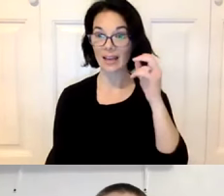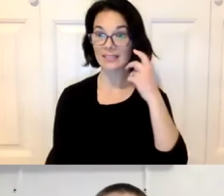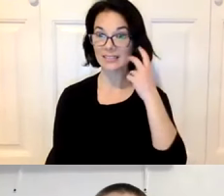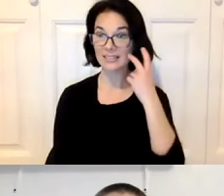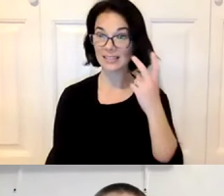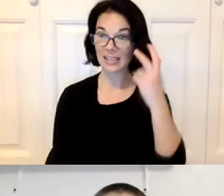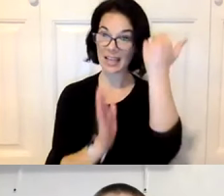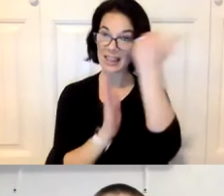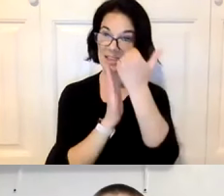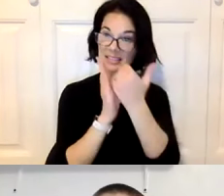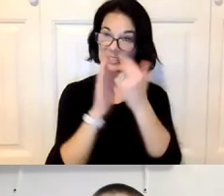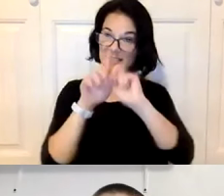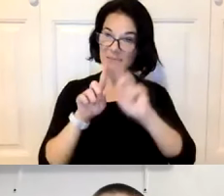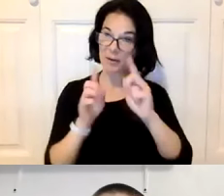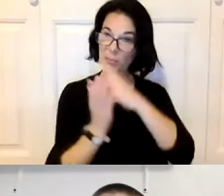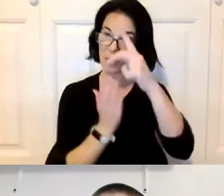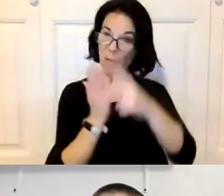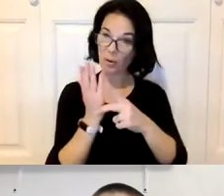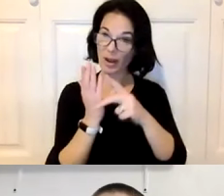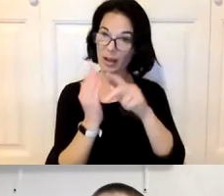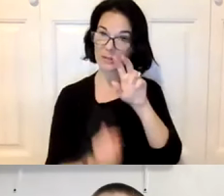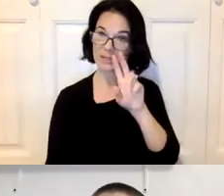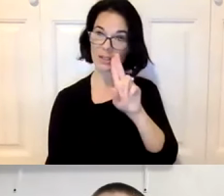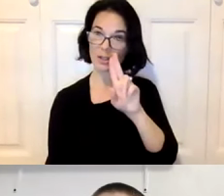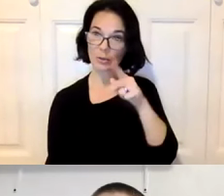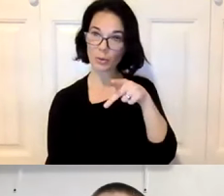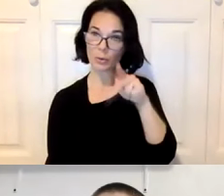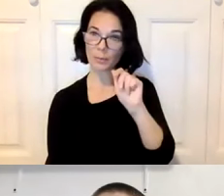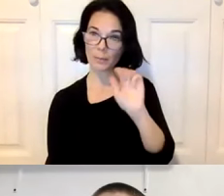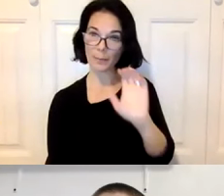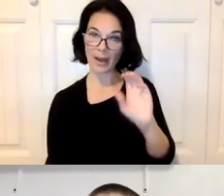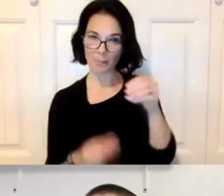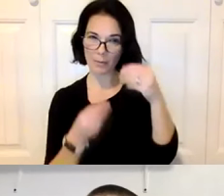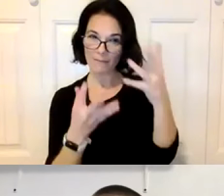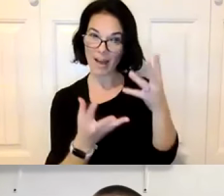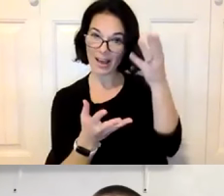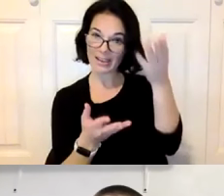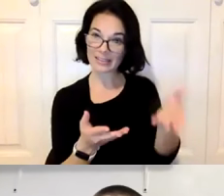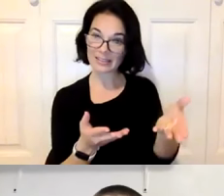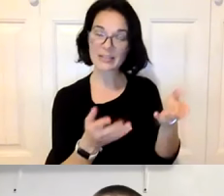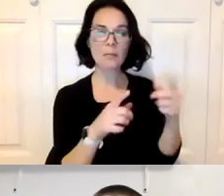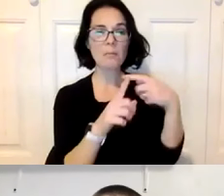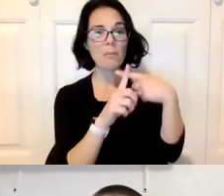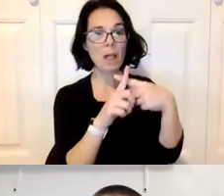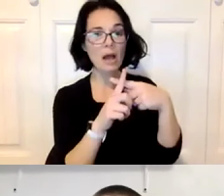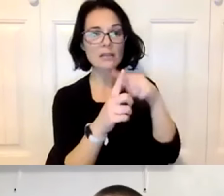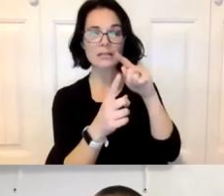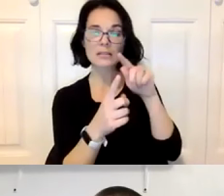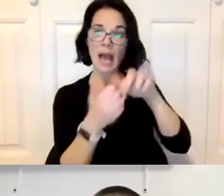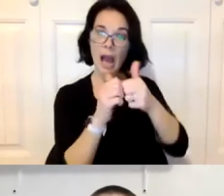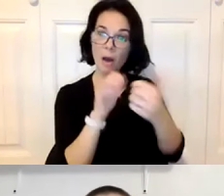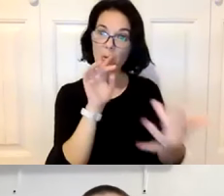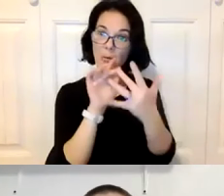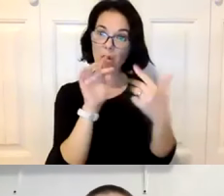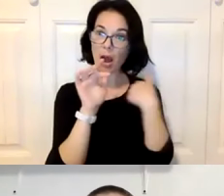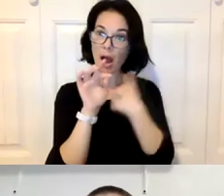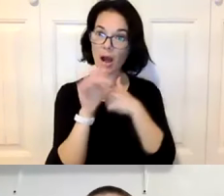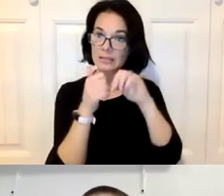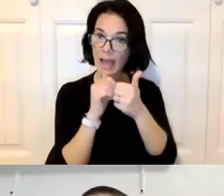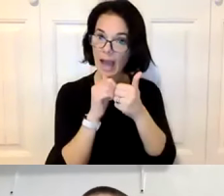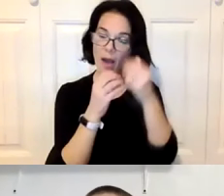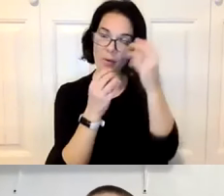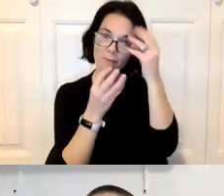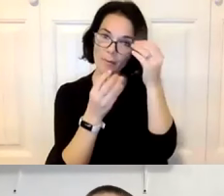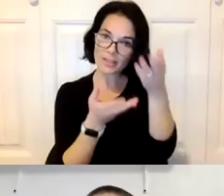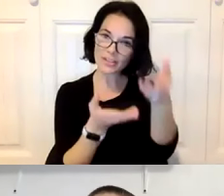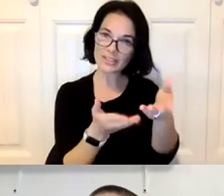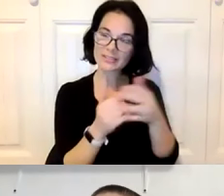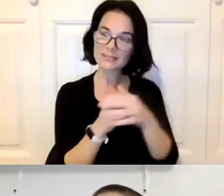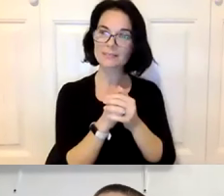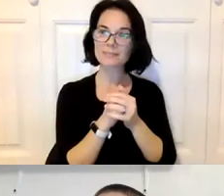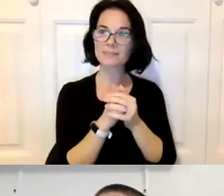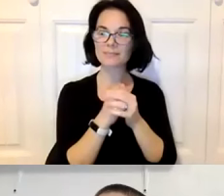as well, and our contact information. JANETTE: I can share screen now.